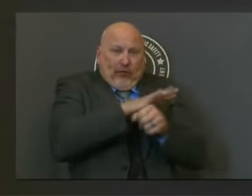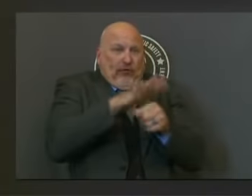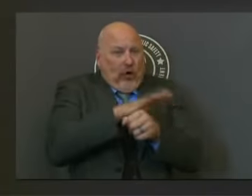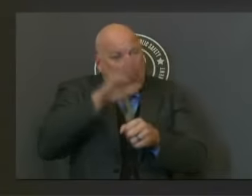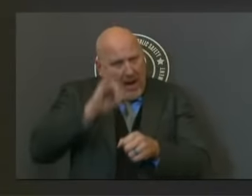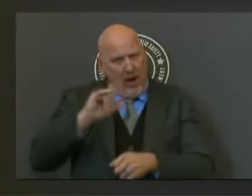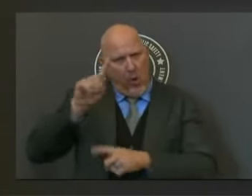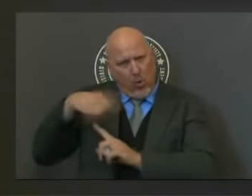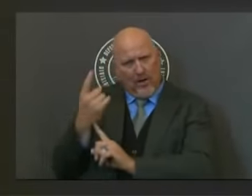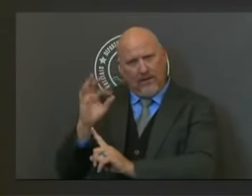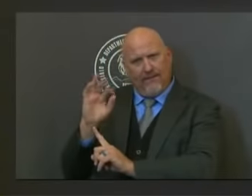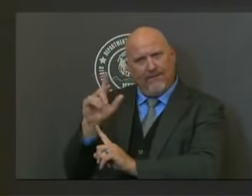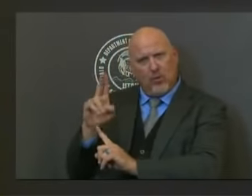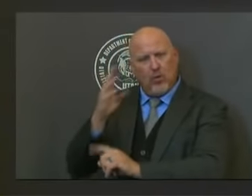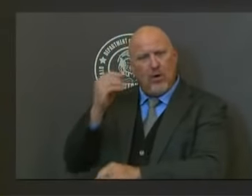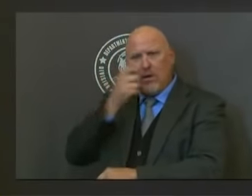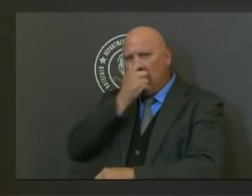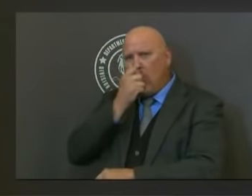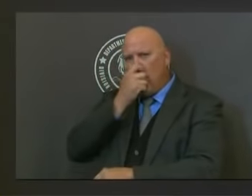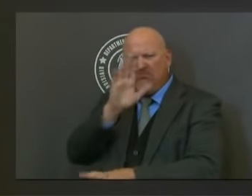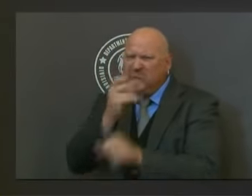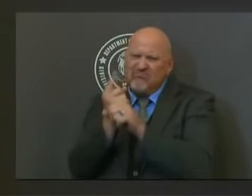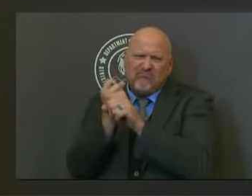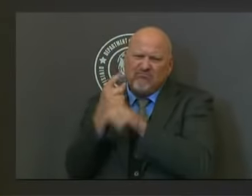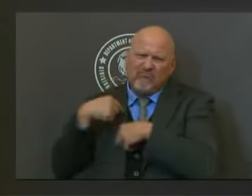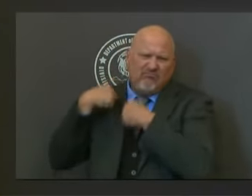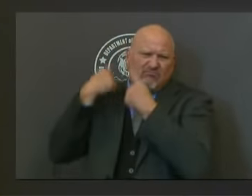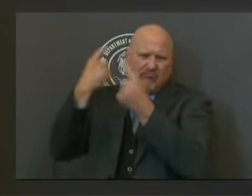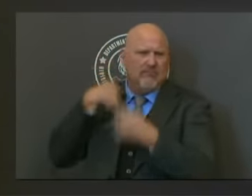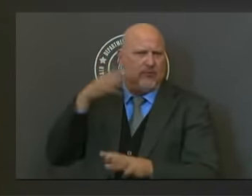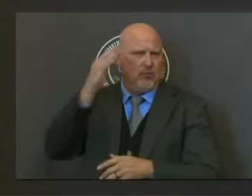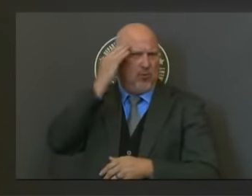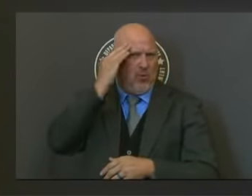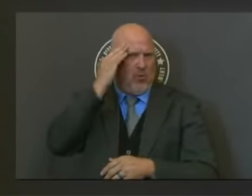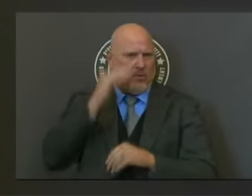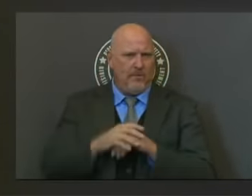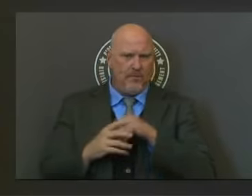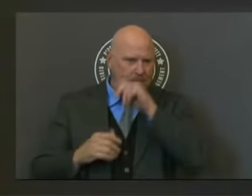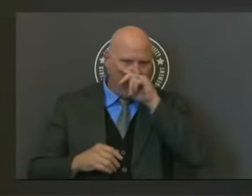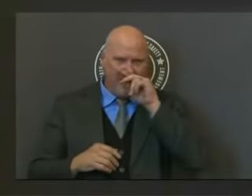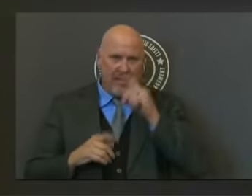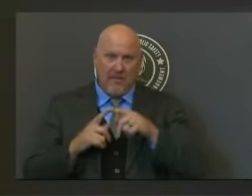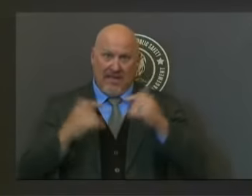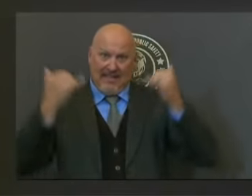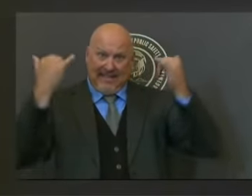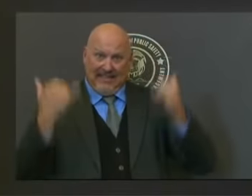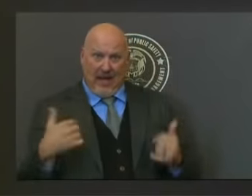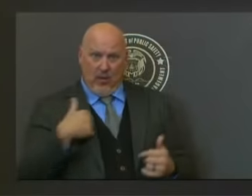celebrate the holiday season all of this will drive more